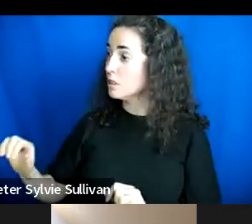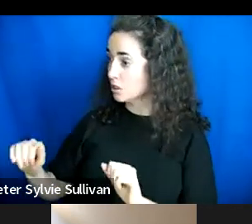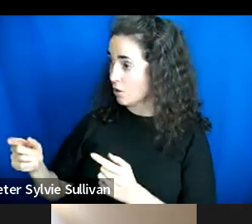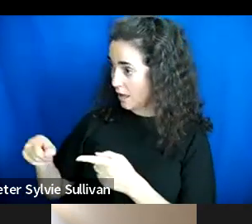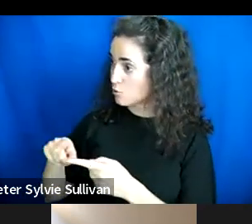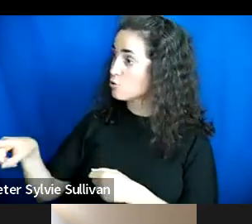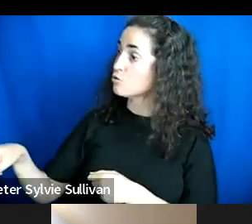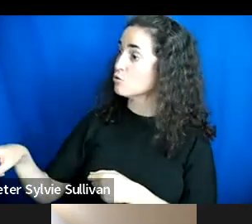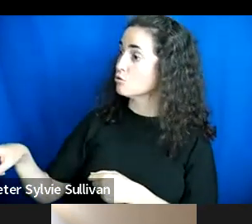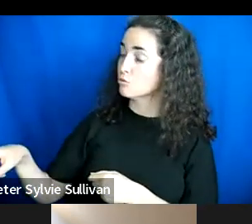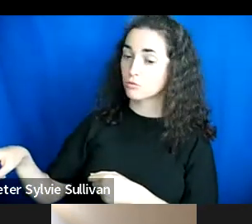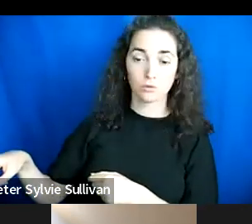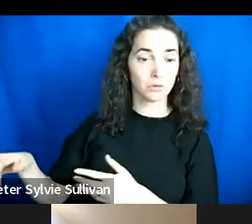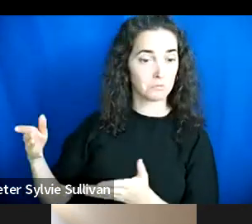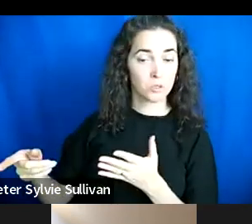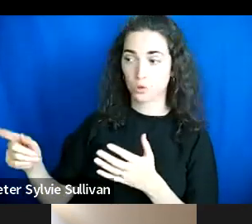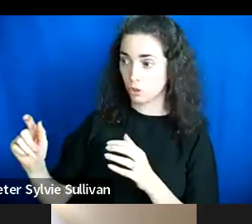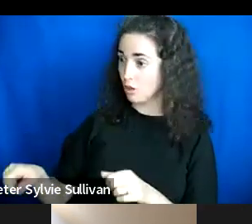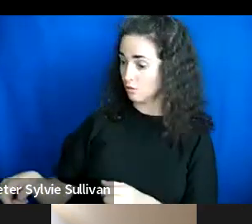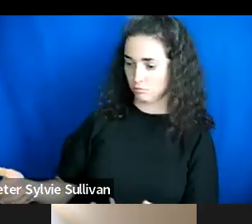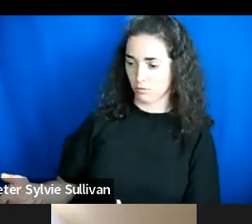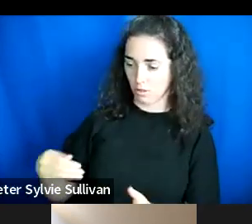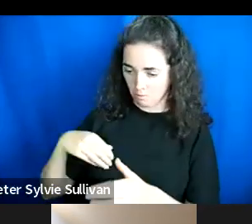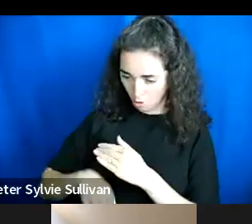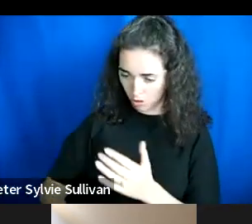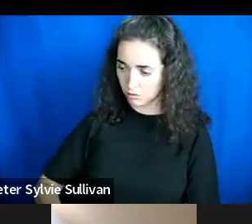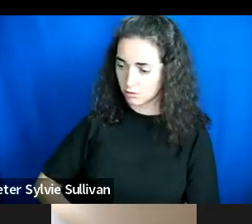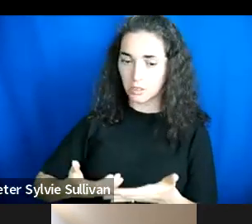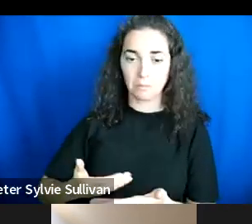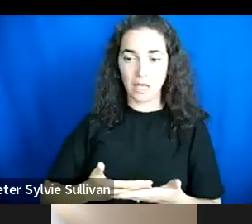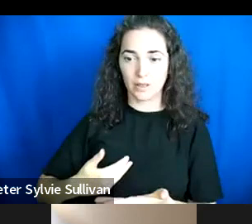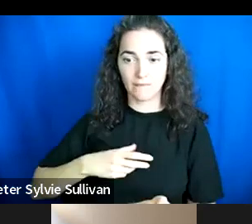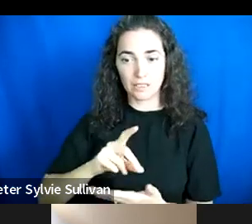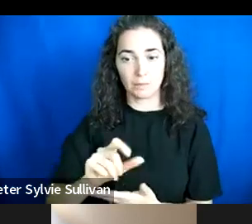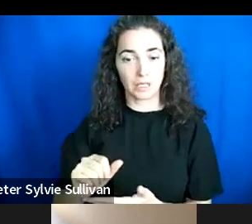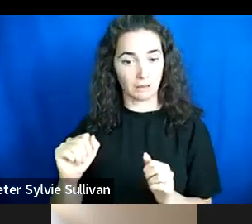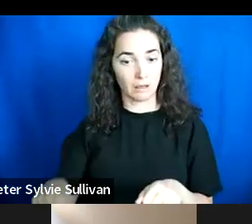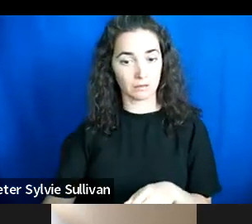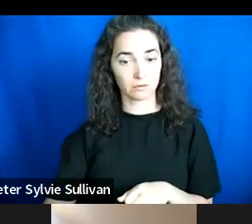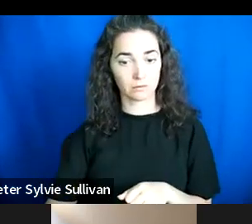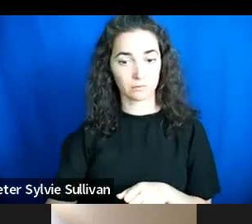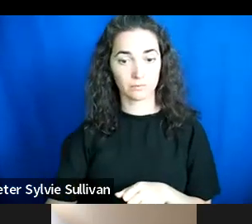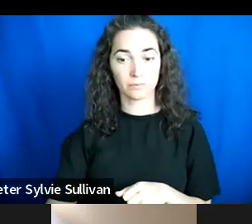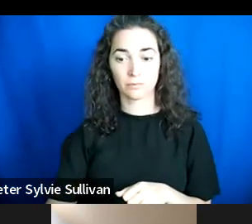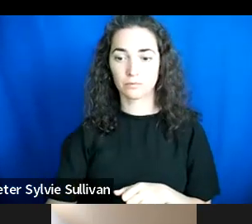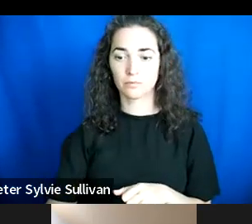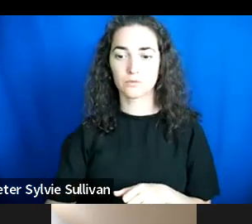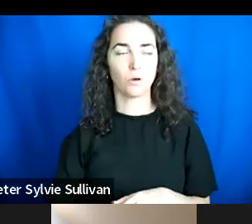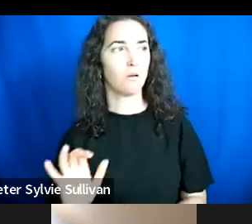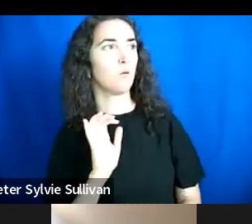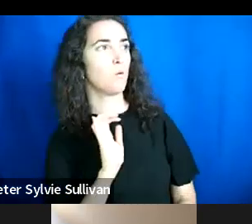You could be the parent of a child with disabilities. And and that just opens her eyes perspective wise.